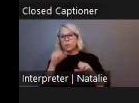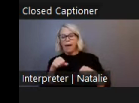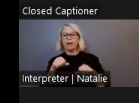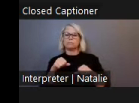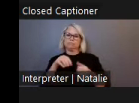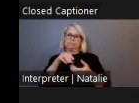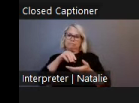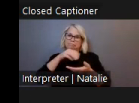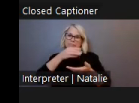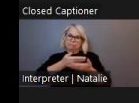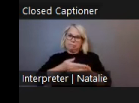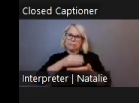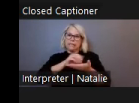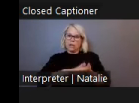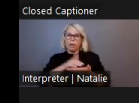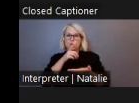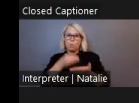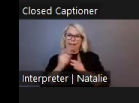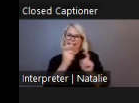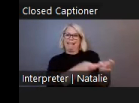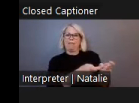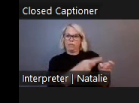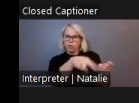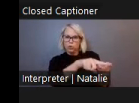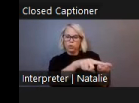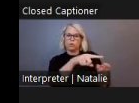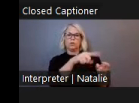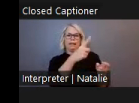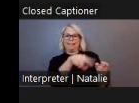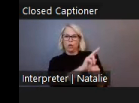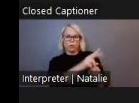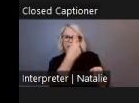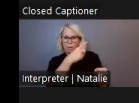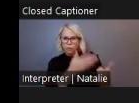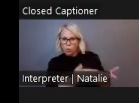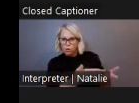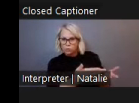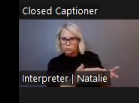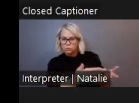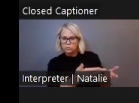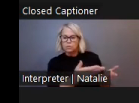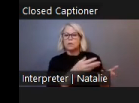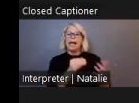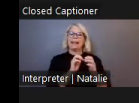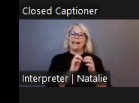to you gave money to and what they were going to use it for and how that might remotely